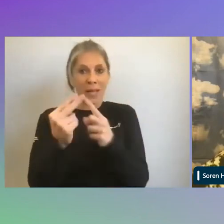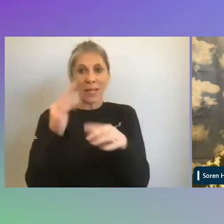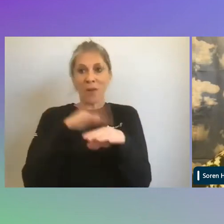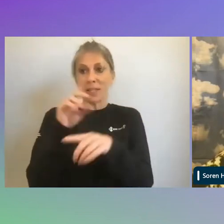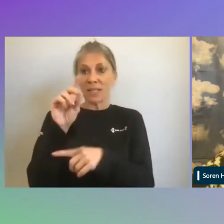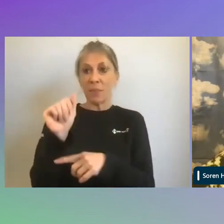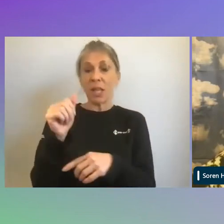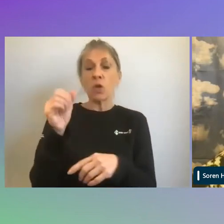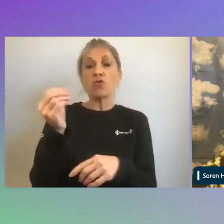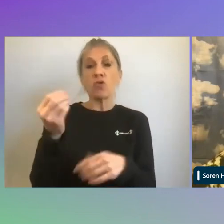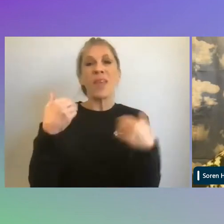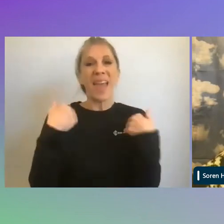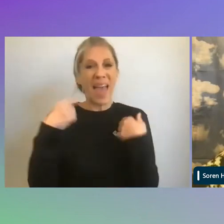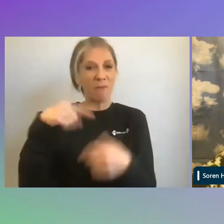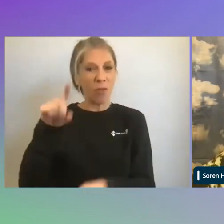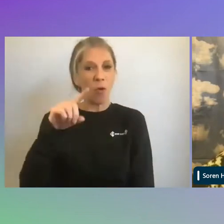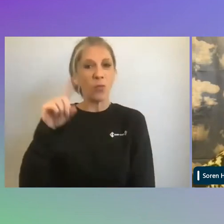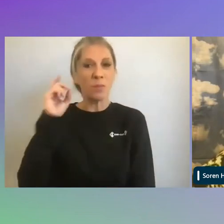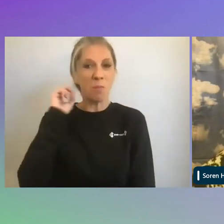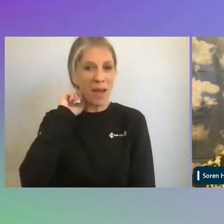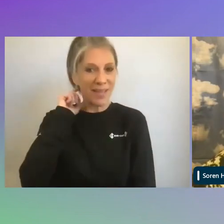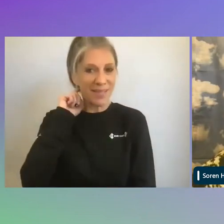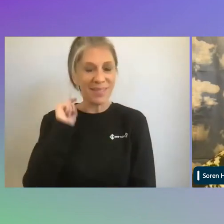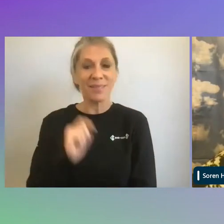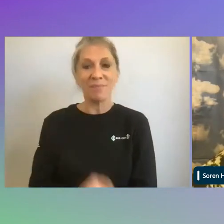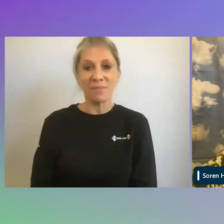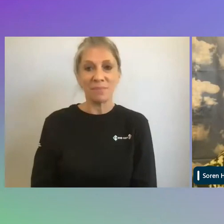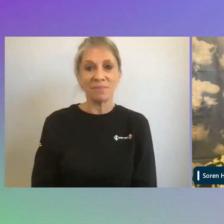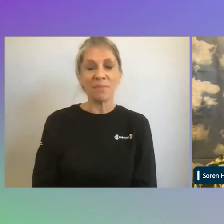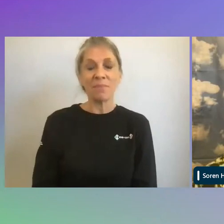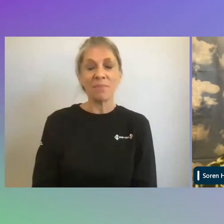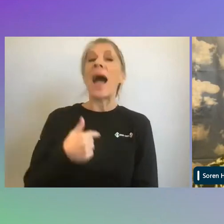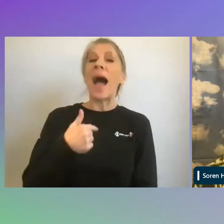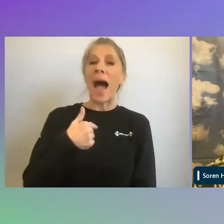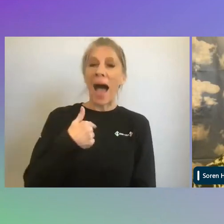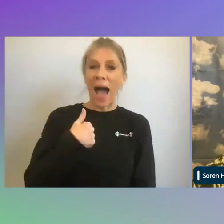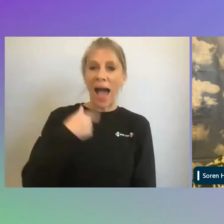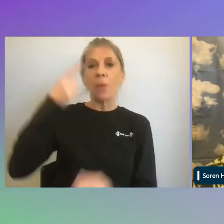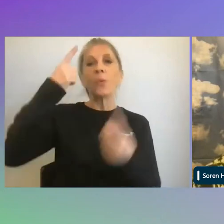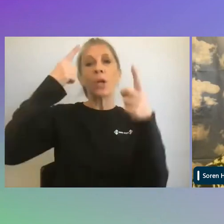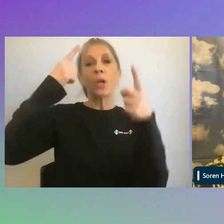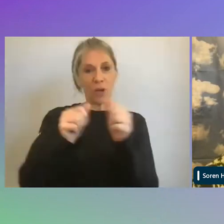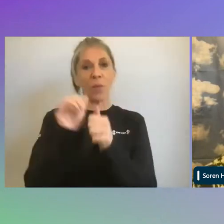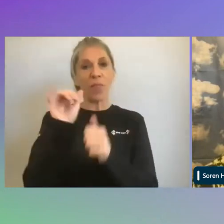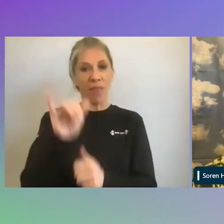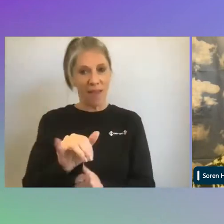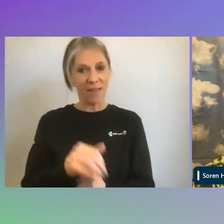disability. So they tend to have these biases as I would I would agree with that.